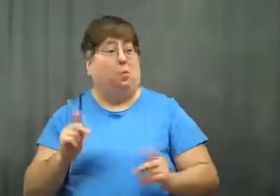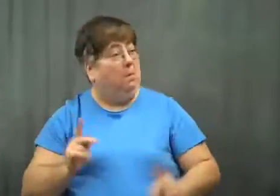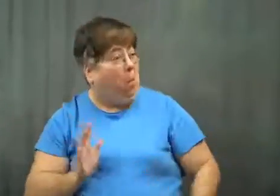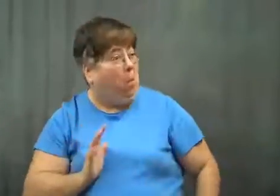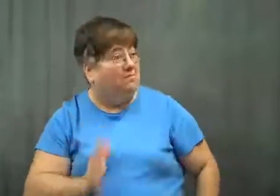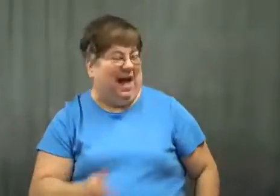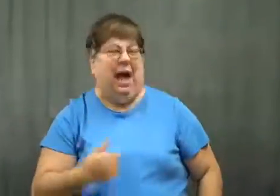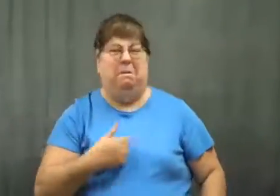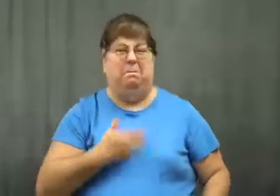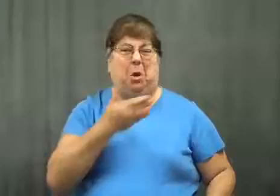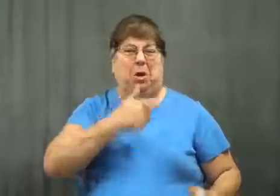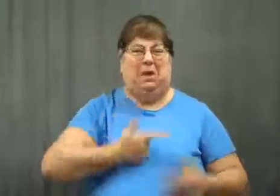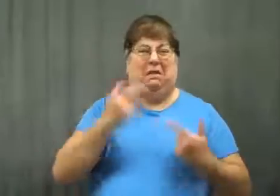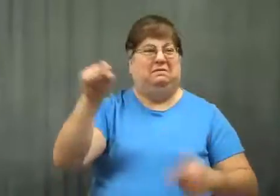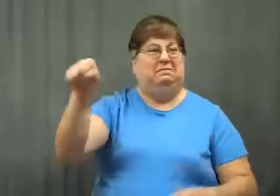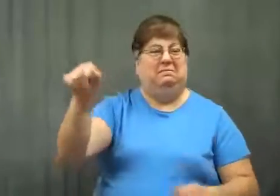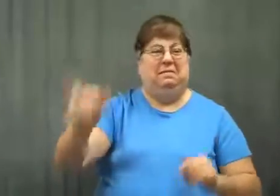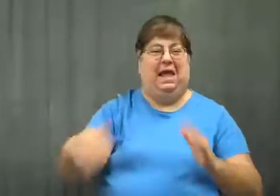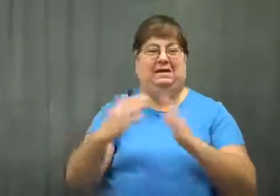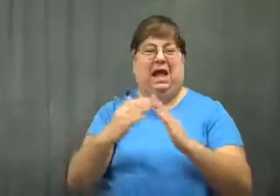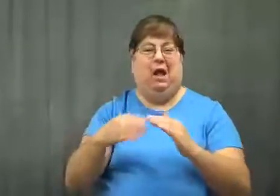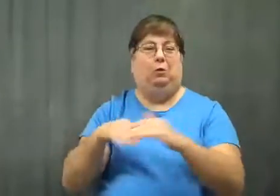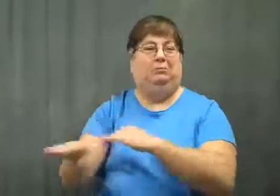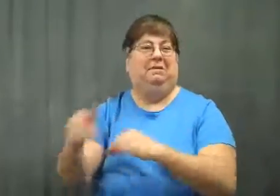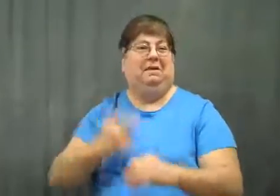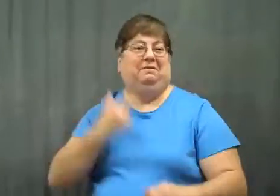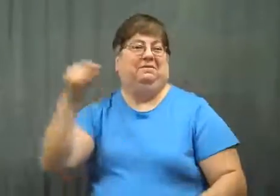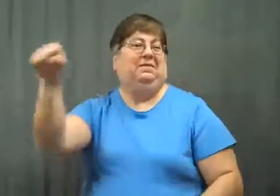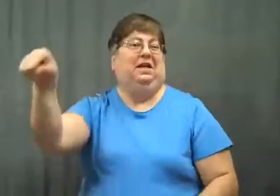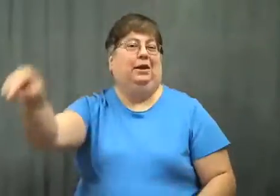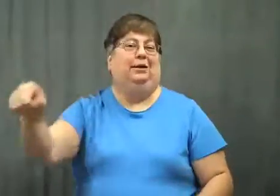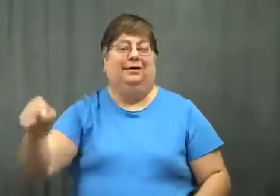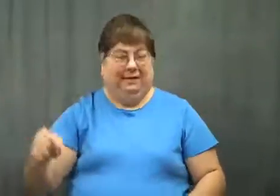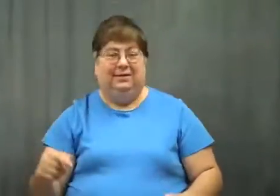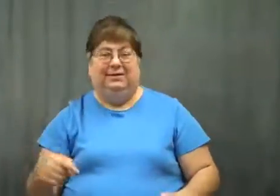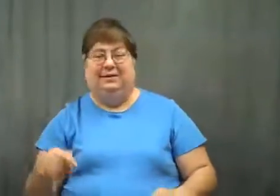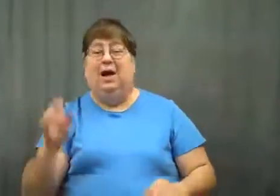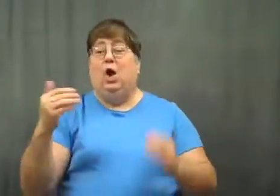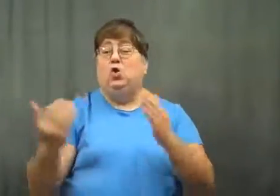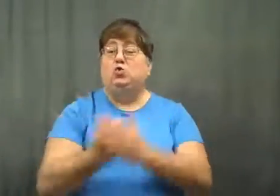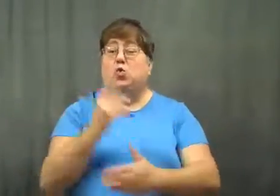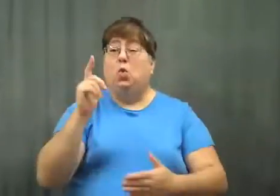Many illegals live in these cities as a result.